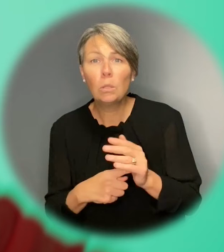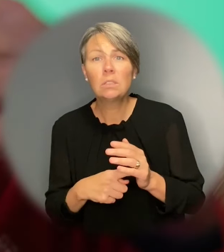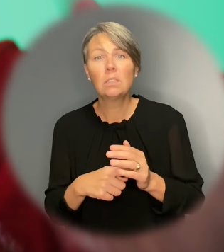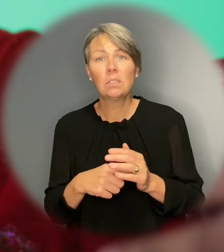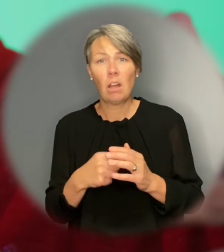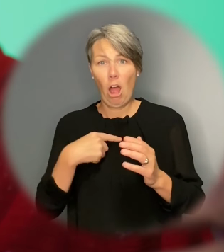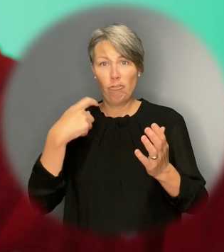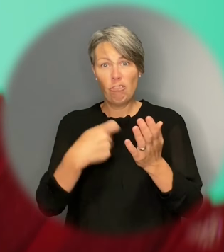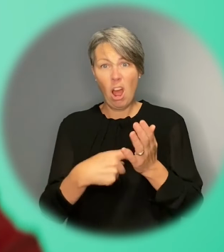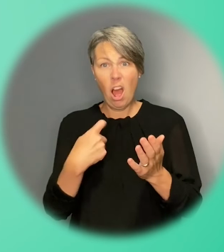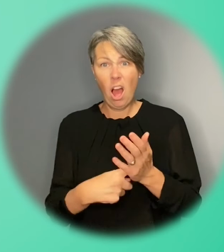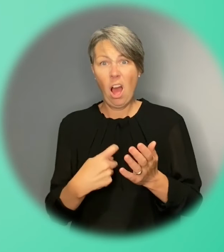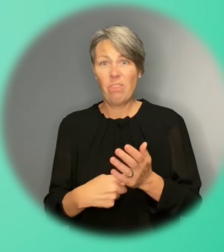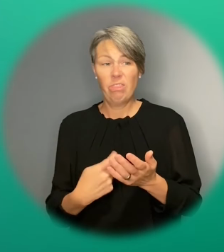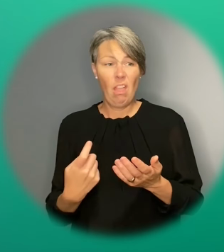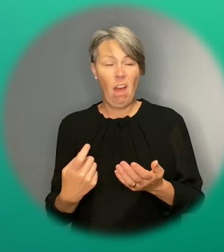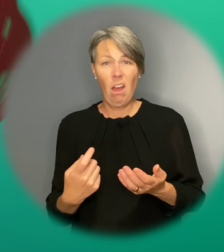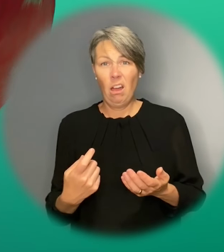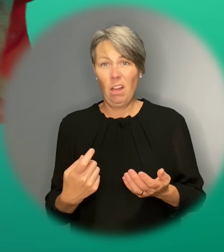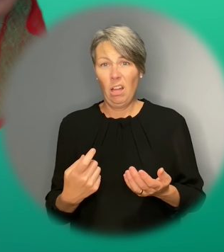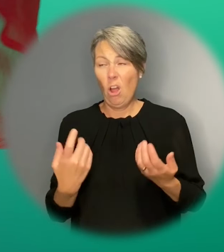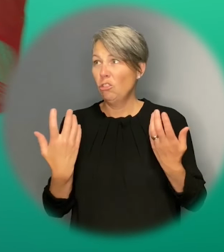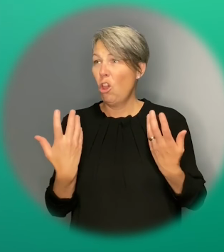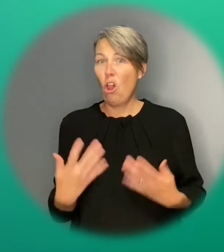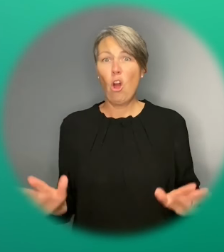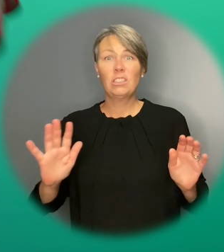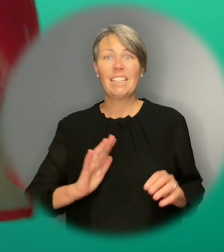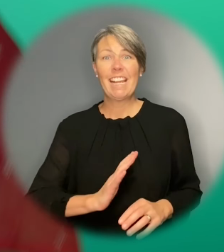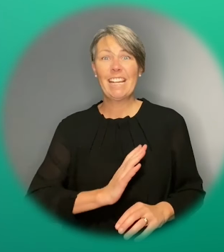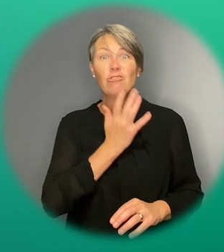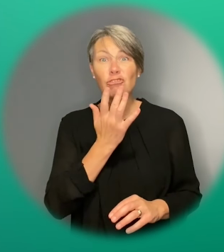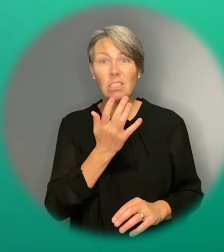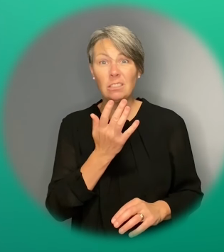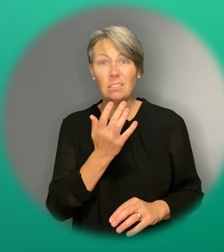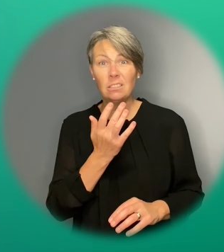early on then it is to just barrel on in an unsafe situation and then the mood